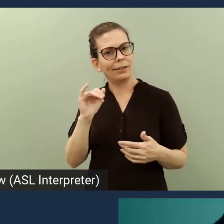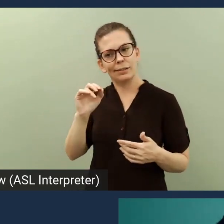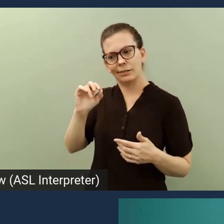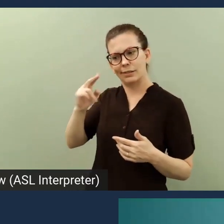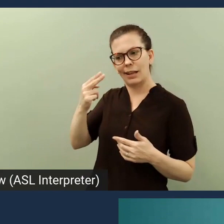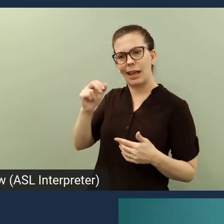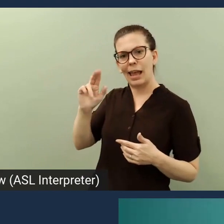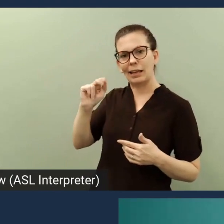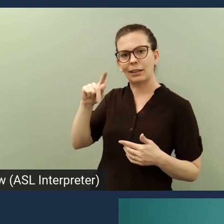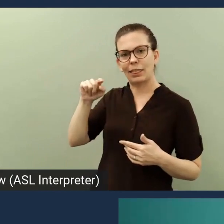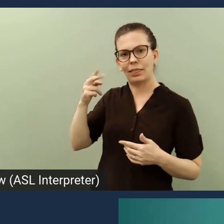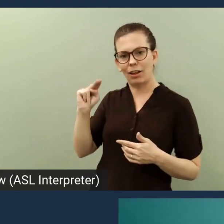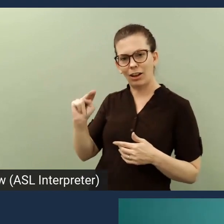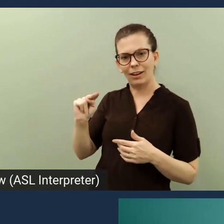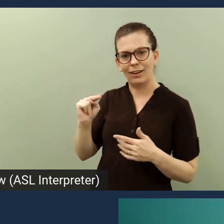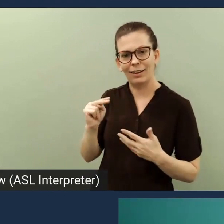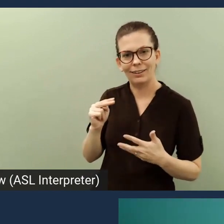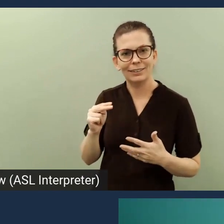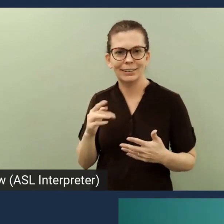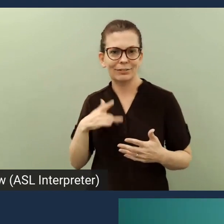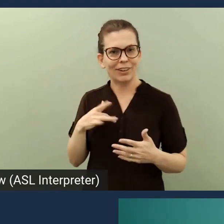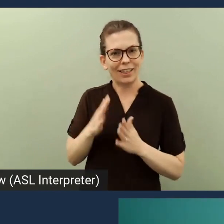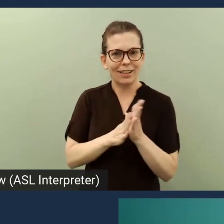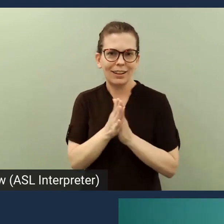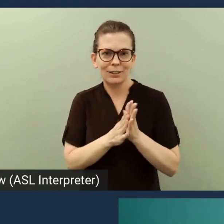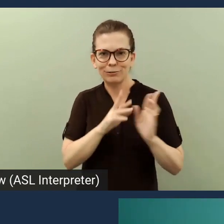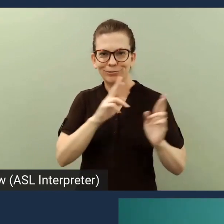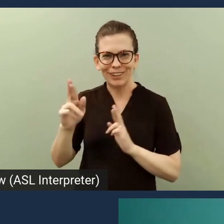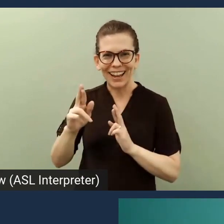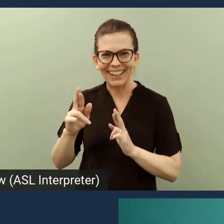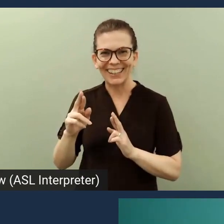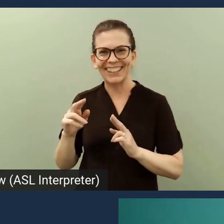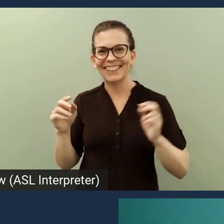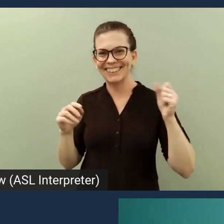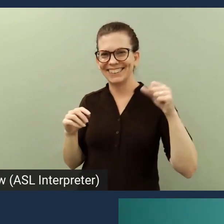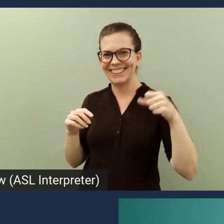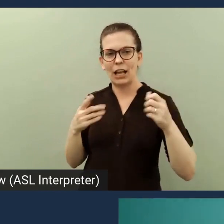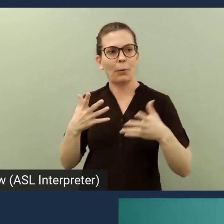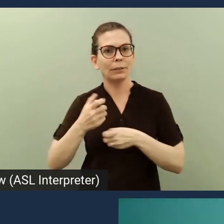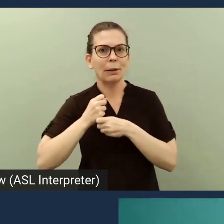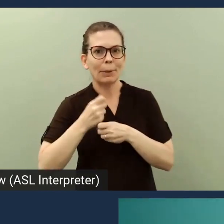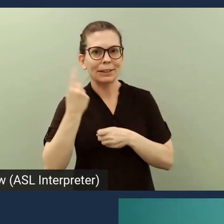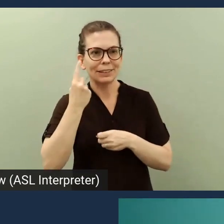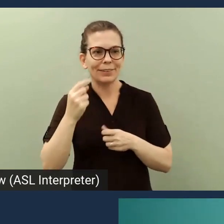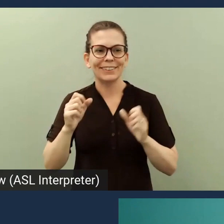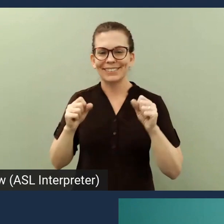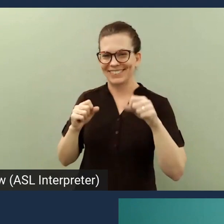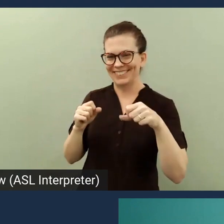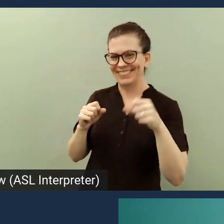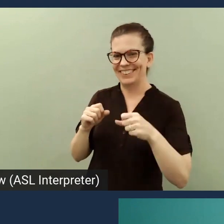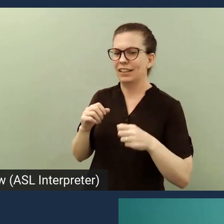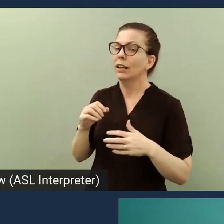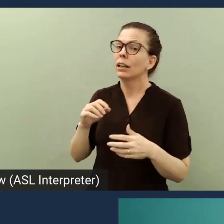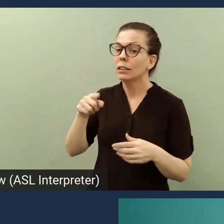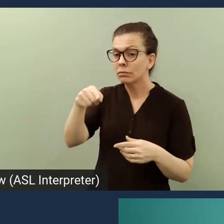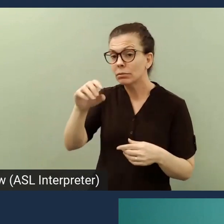I feel in a hack-a-thon type of mode right now. I wanna build something. - Indeed, indeed, yeah, and chat, please do let us know. Let us know if you're planning to build something